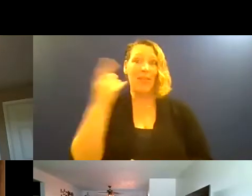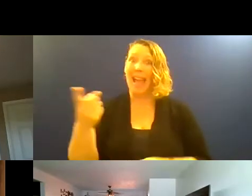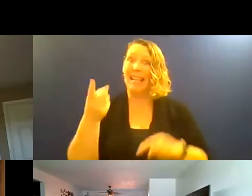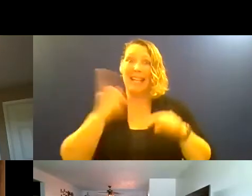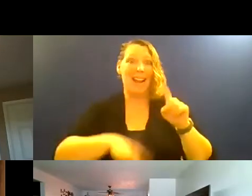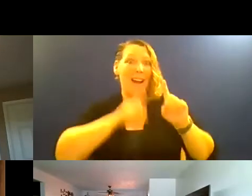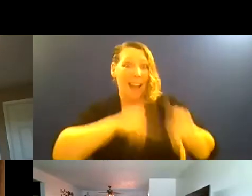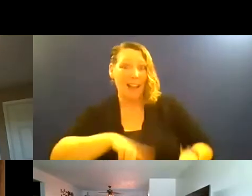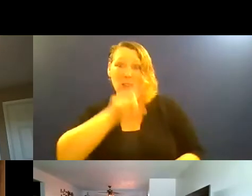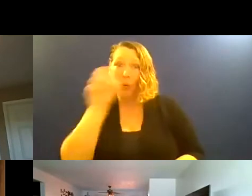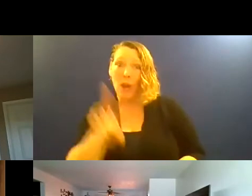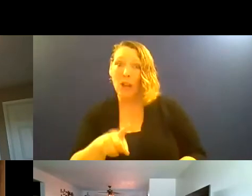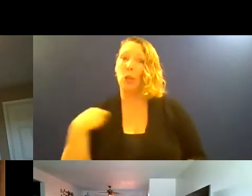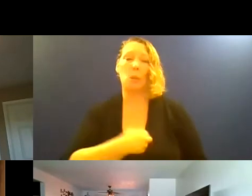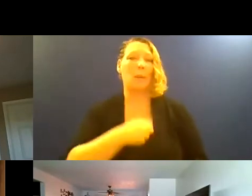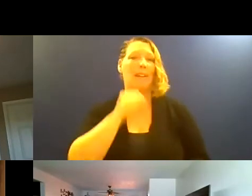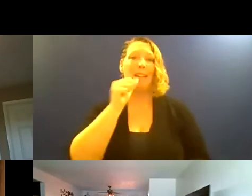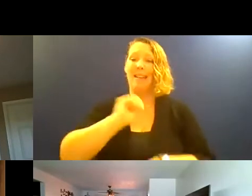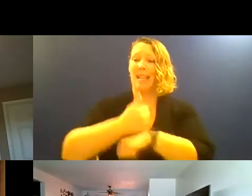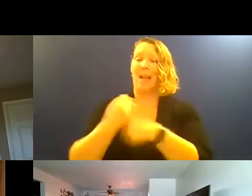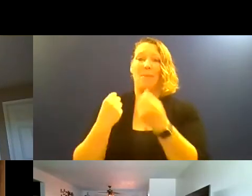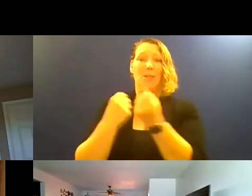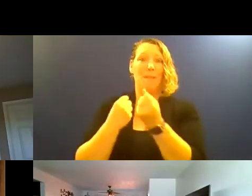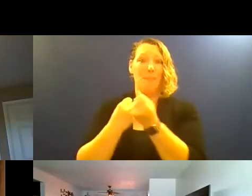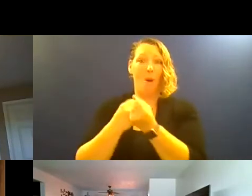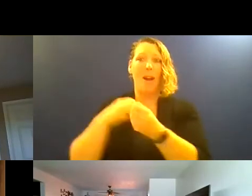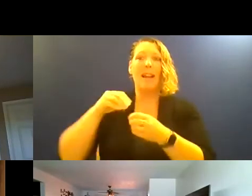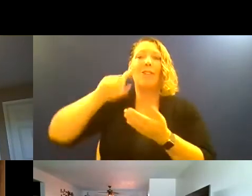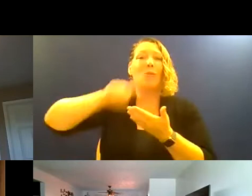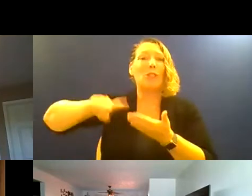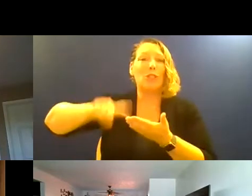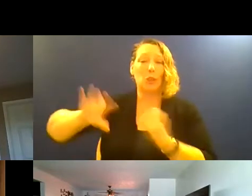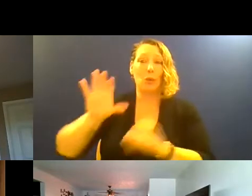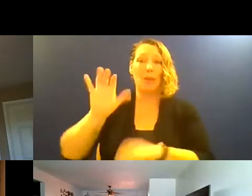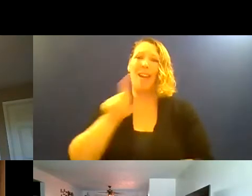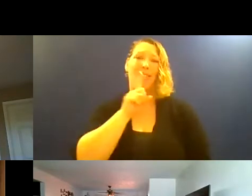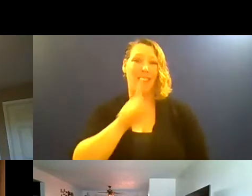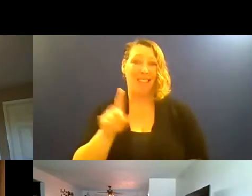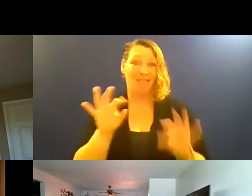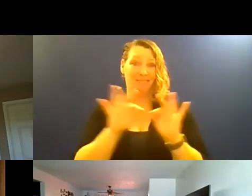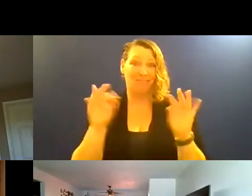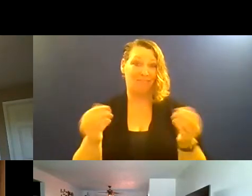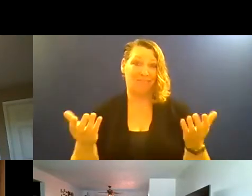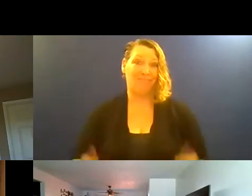the questions and we didn't set up the support in our research project to do that, then it was really all for naught.